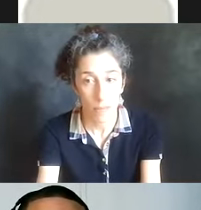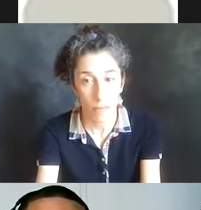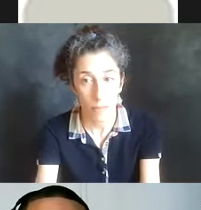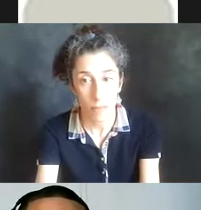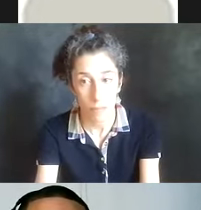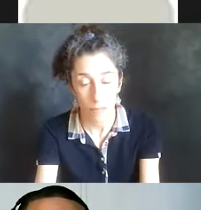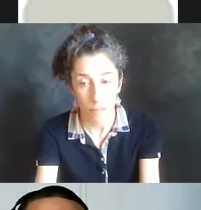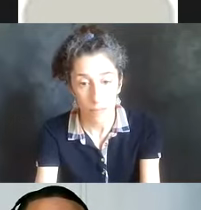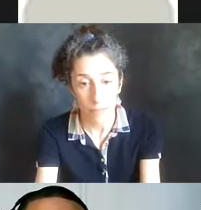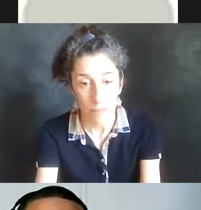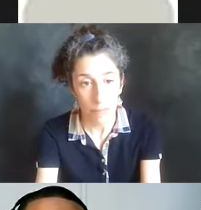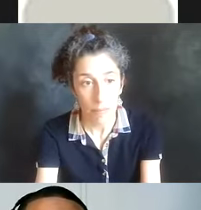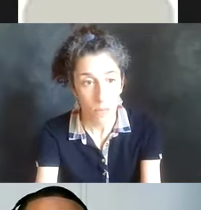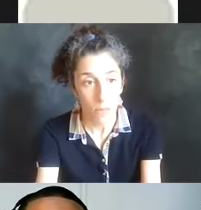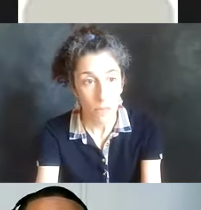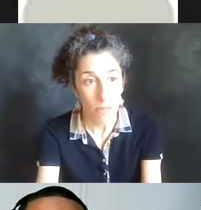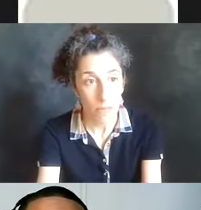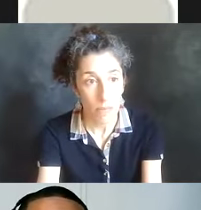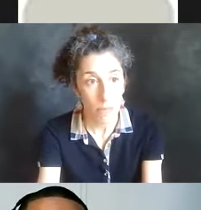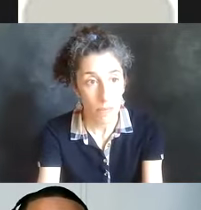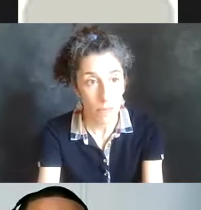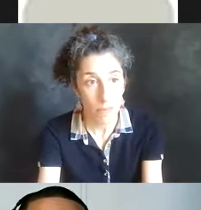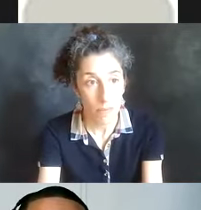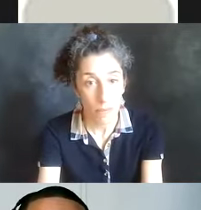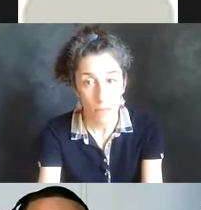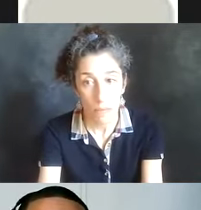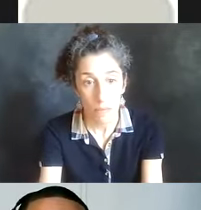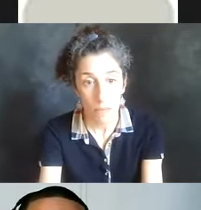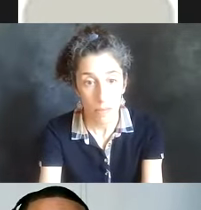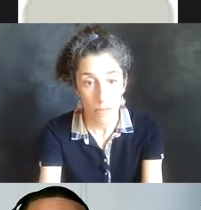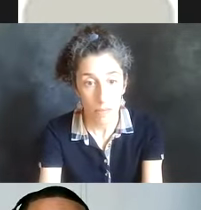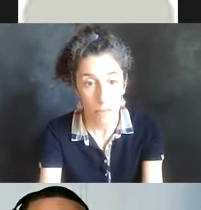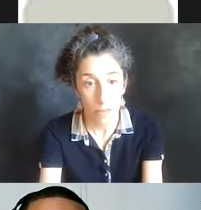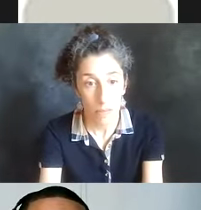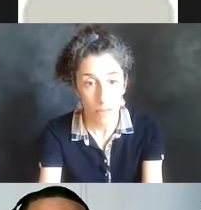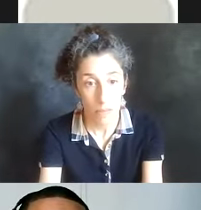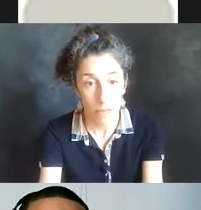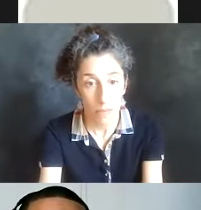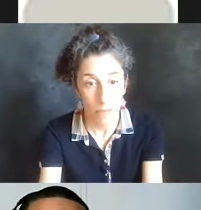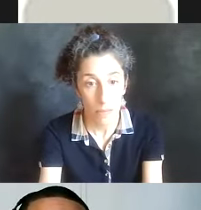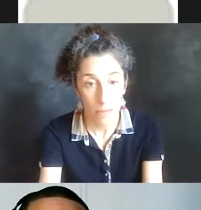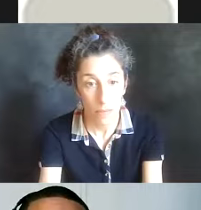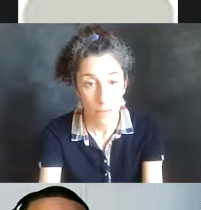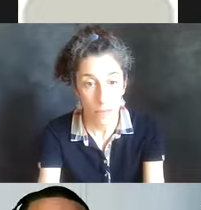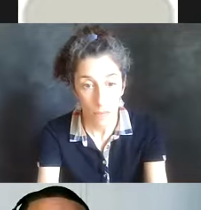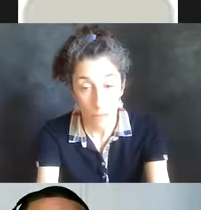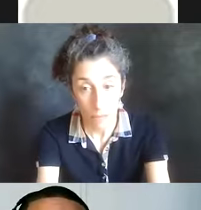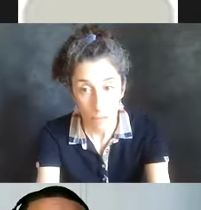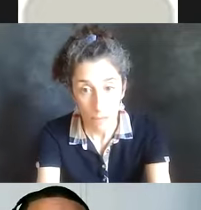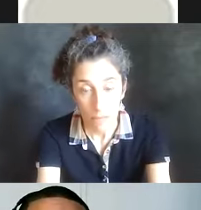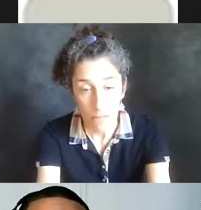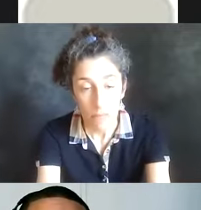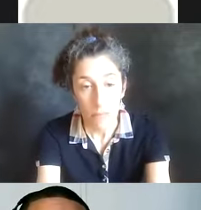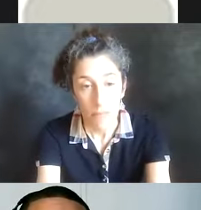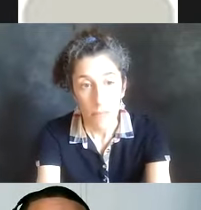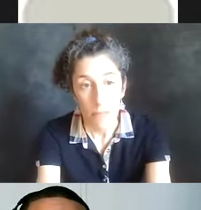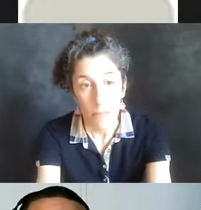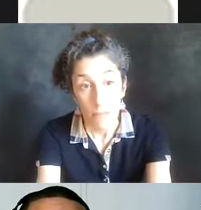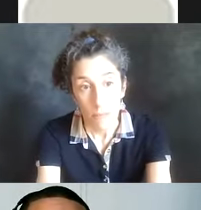word privilege, they think about the privilege that comes in race, gender, sexual orientation, or another